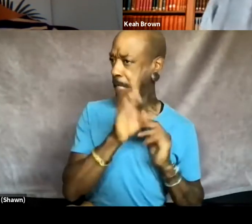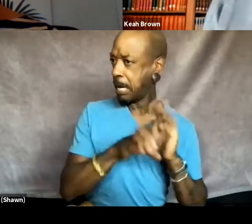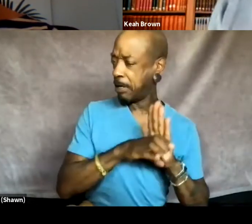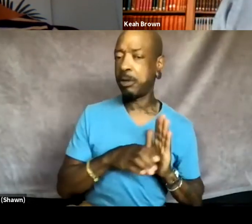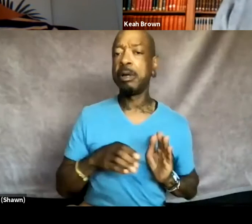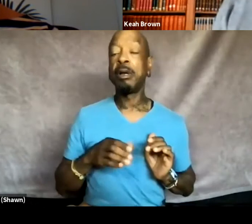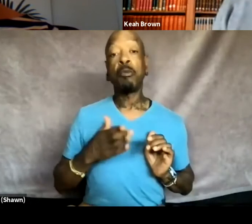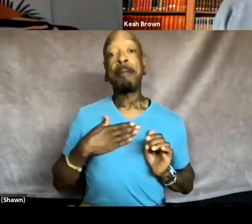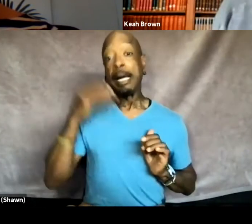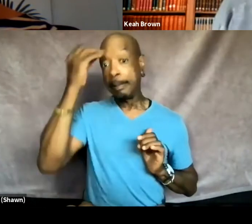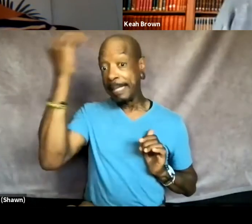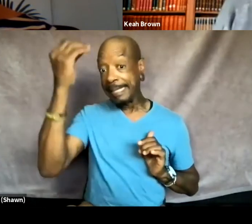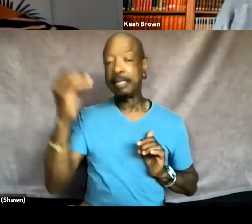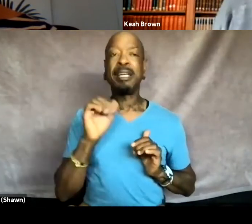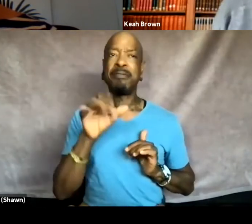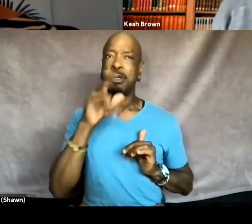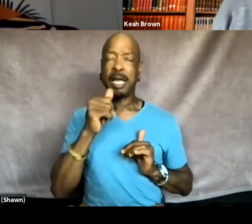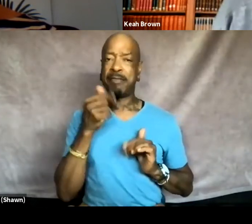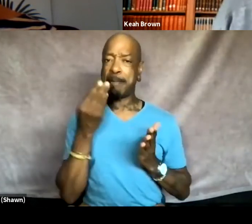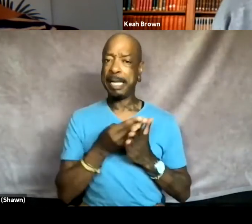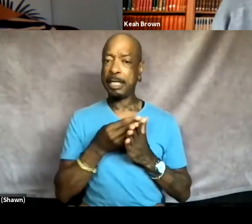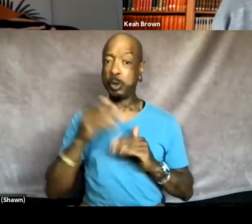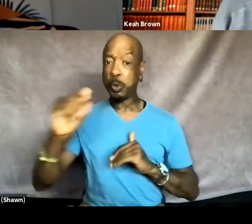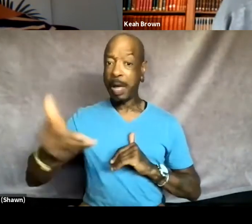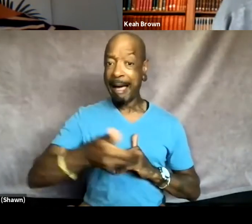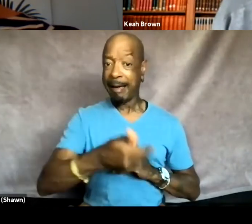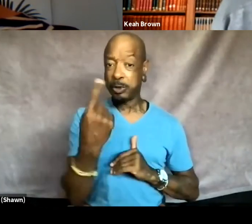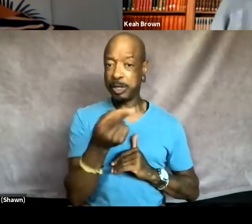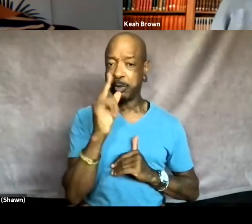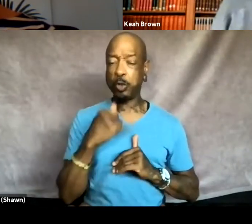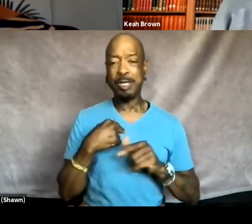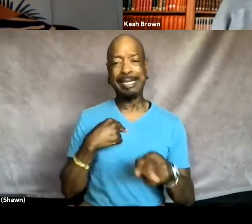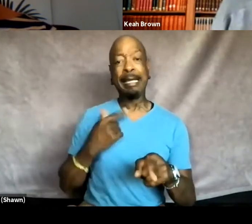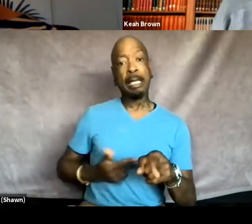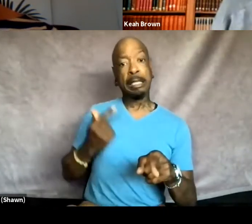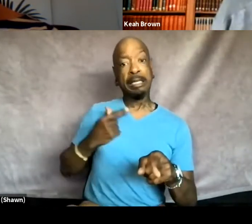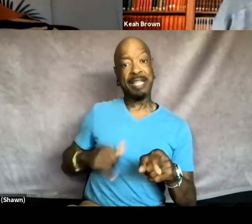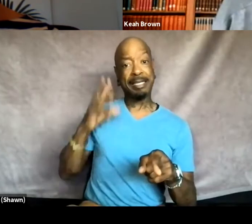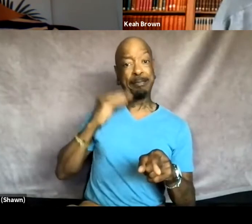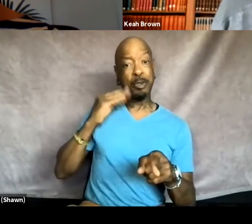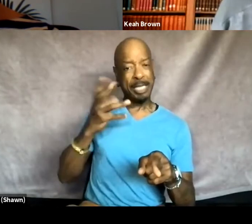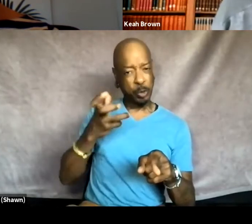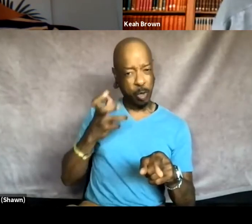Keah Brown: If you don't have the money to hire somebody who lives in that experience, then don't write that experience.